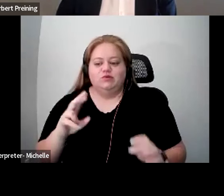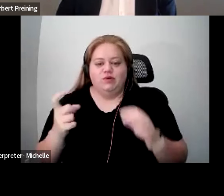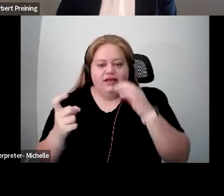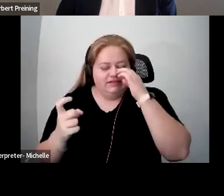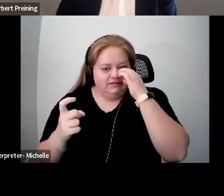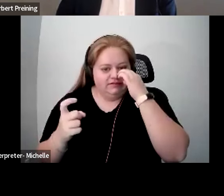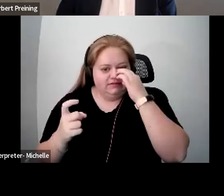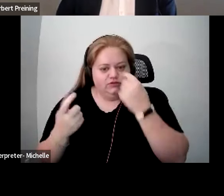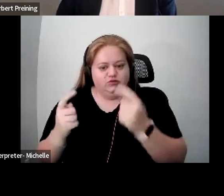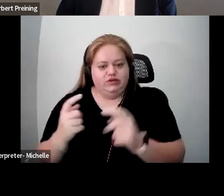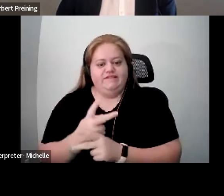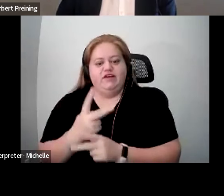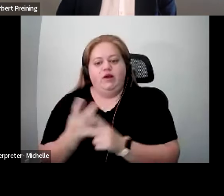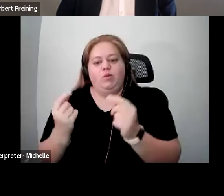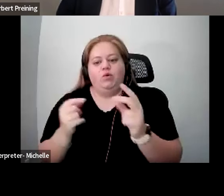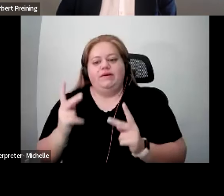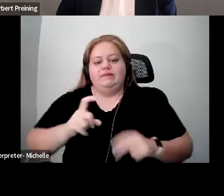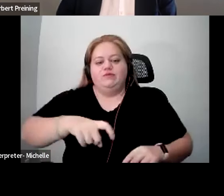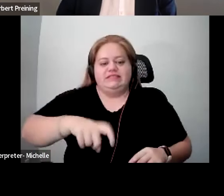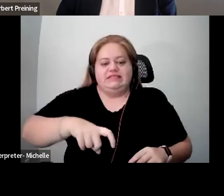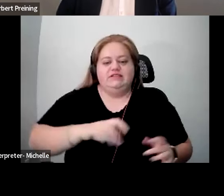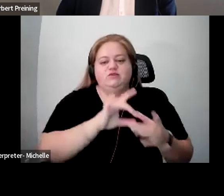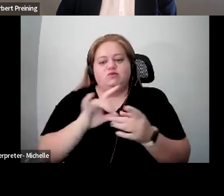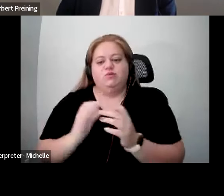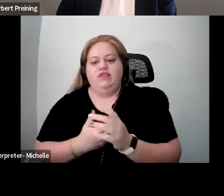And how does that tie into what arXiv is doing? How can we serve those needs better?